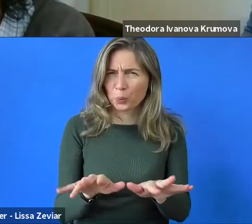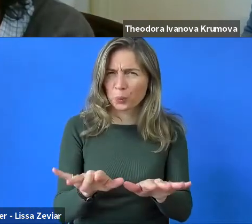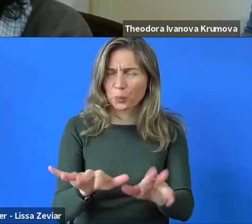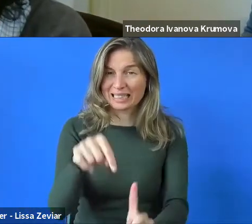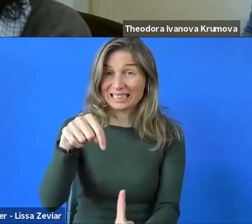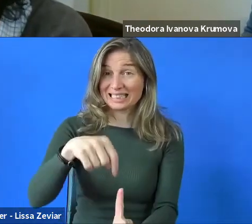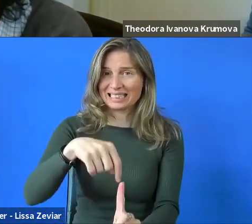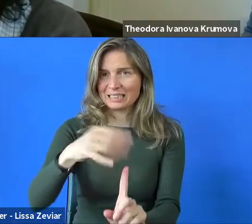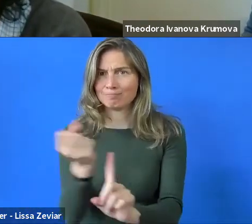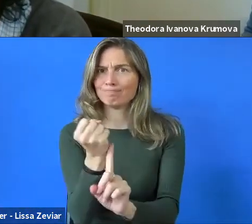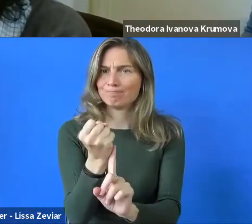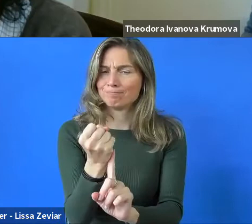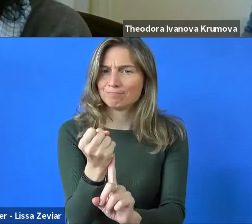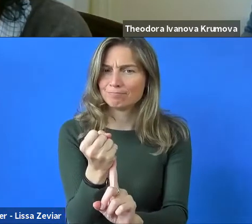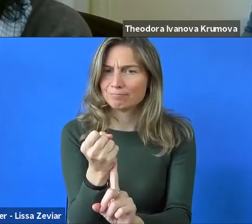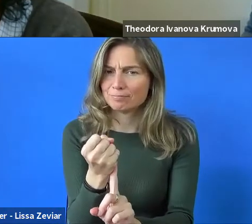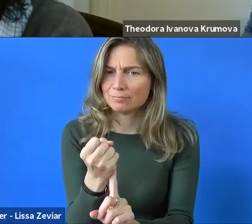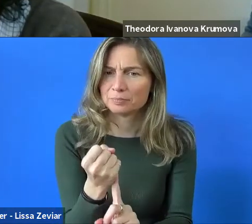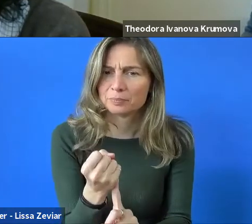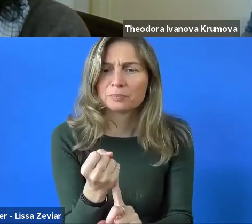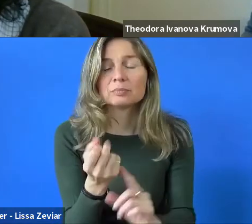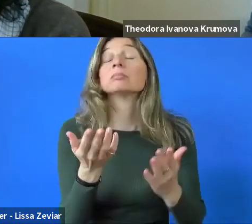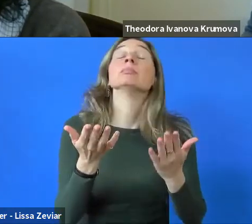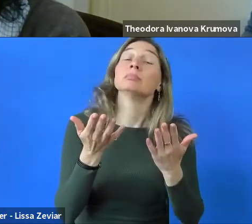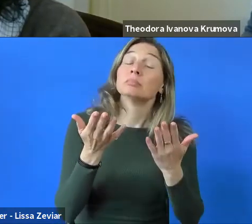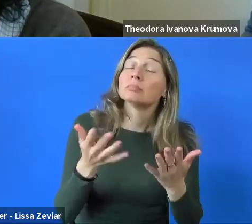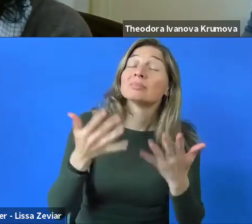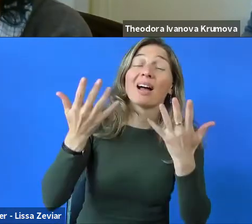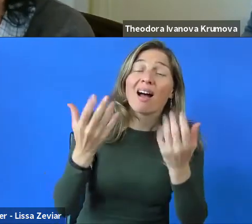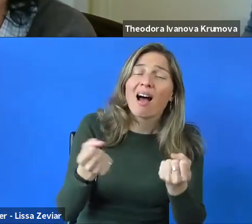and it gives opportunity to communicate findings and make recommendations